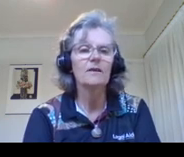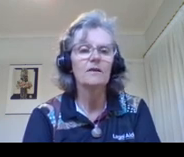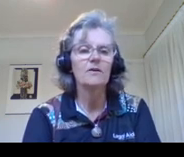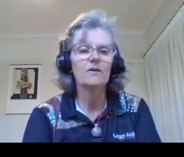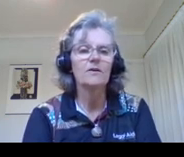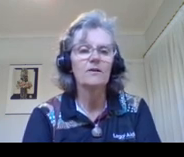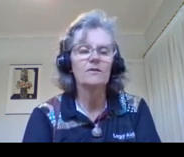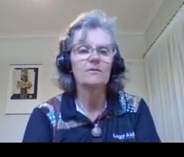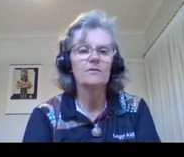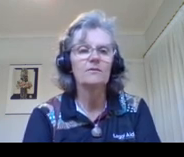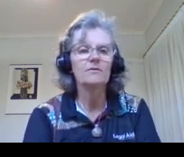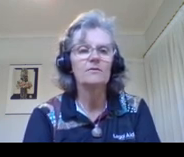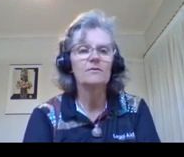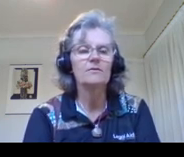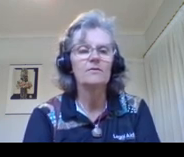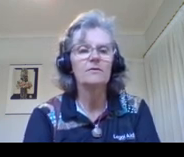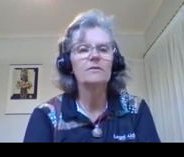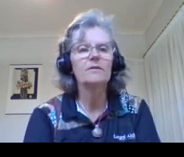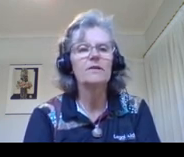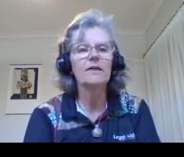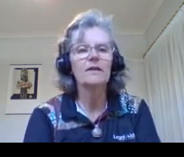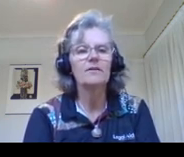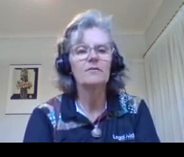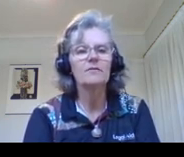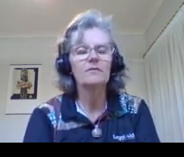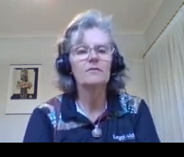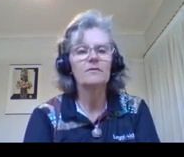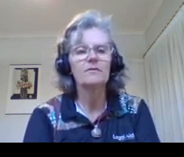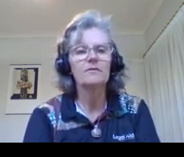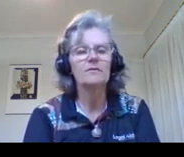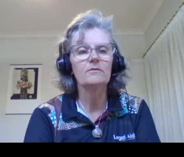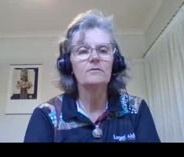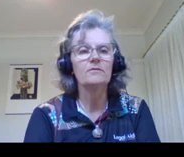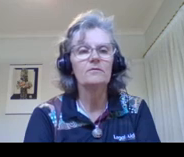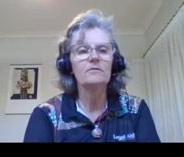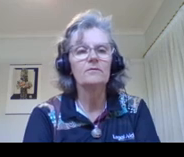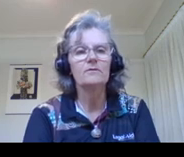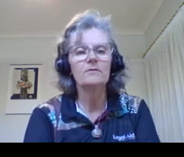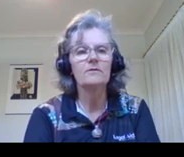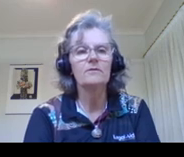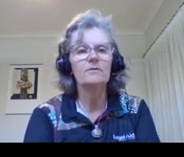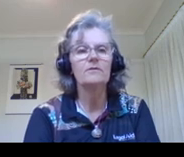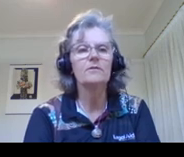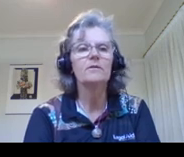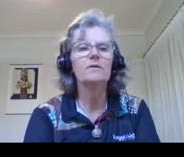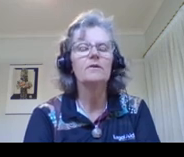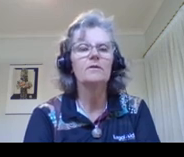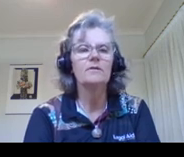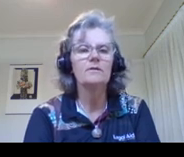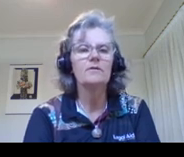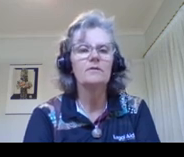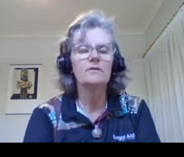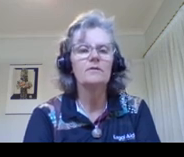it's quite straightforward you'll be taken to the main page and there is just one click where